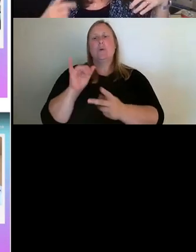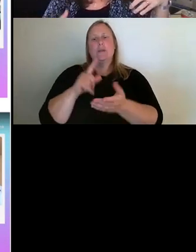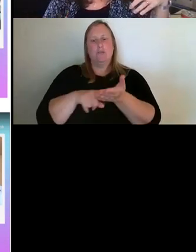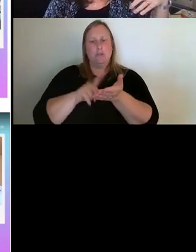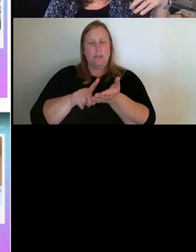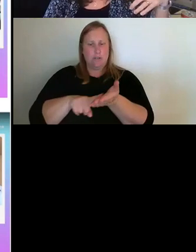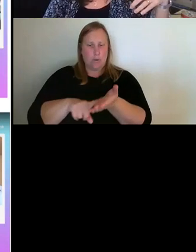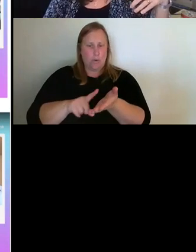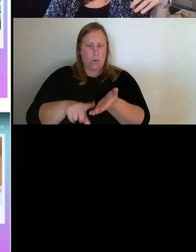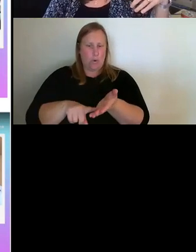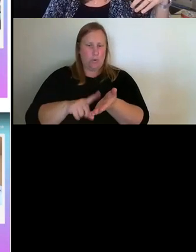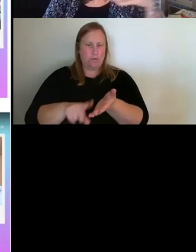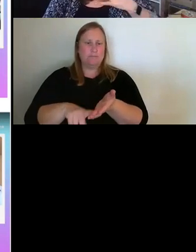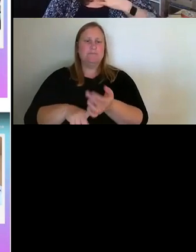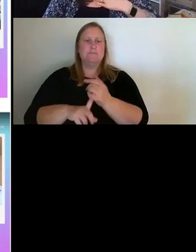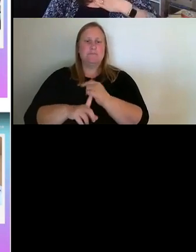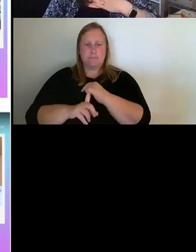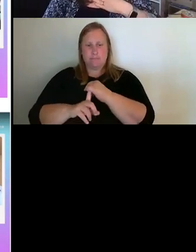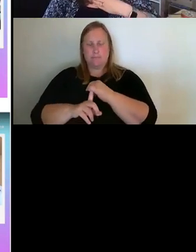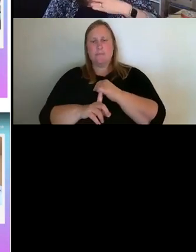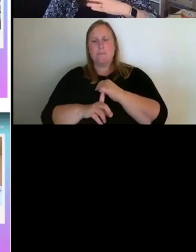I will give you a clue what inspired me the most,